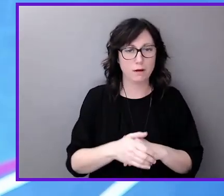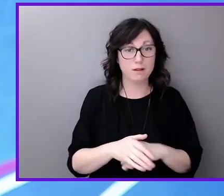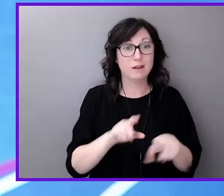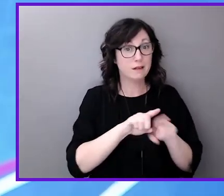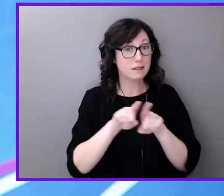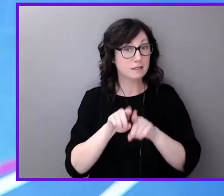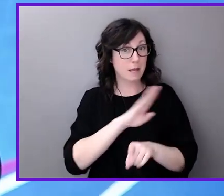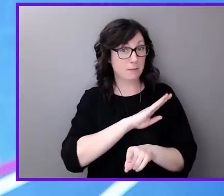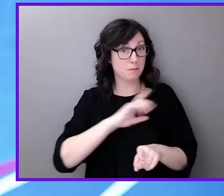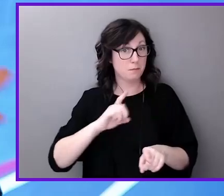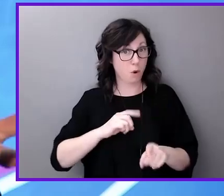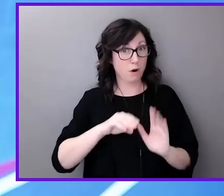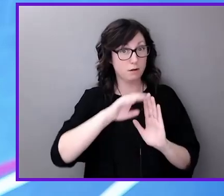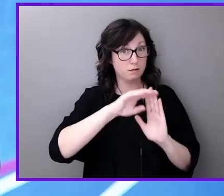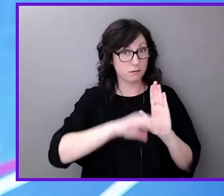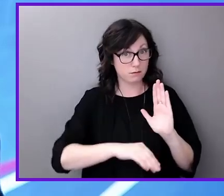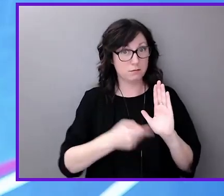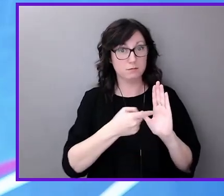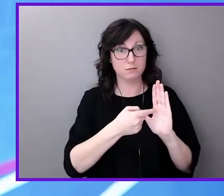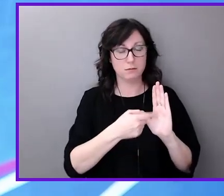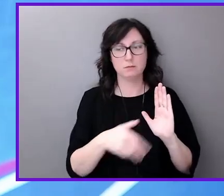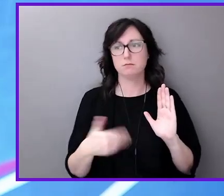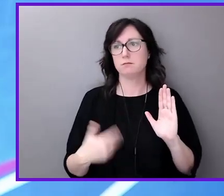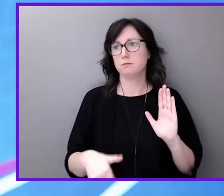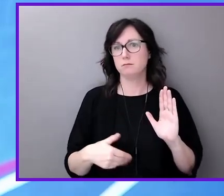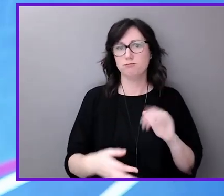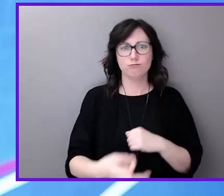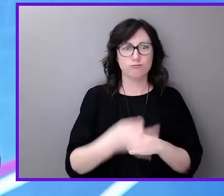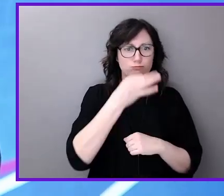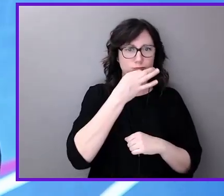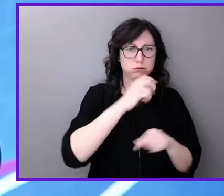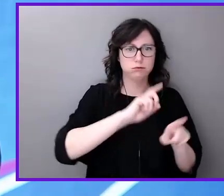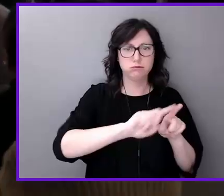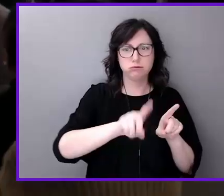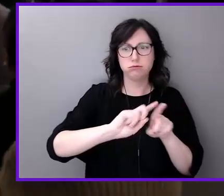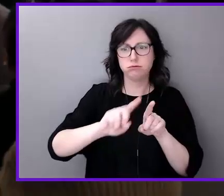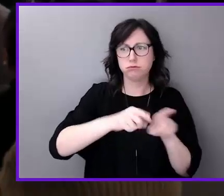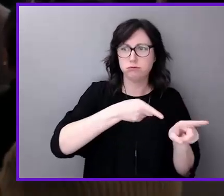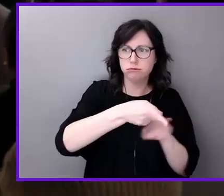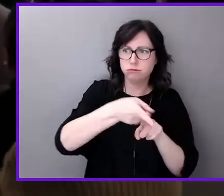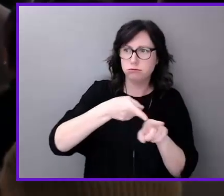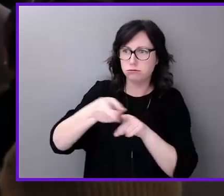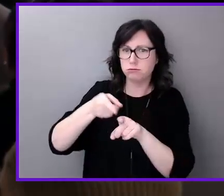that has a broad expertise and many points of views and a lot of diversity.